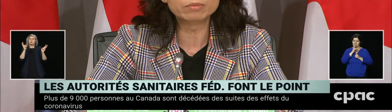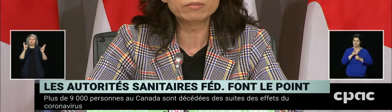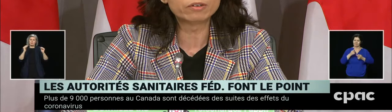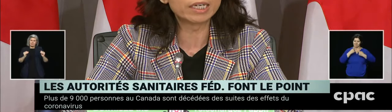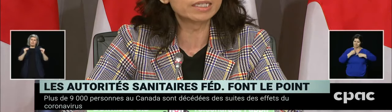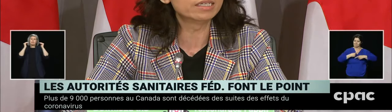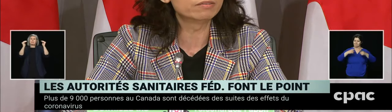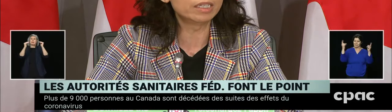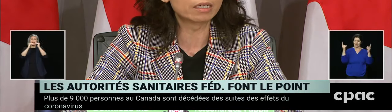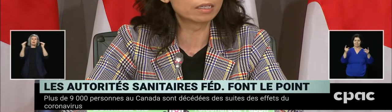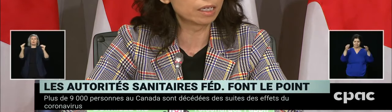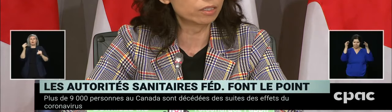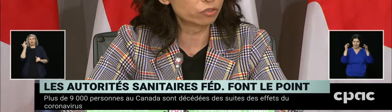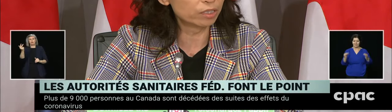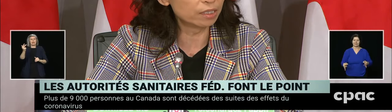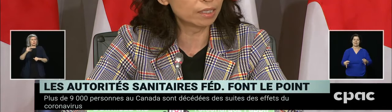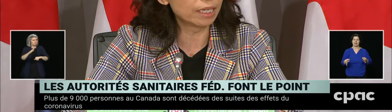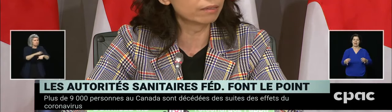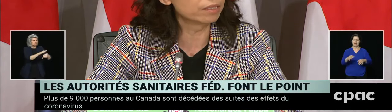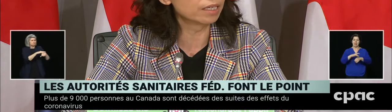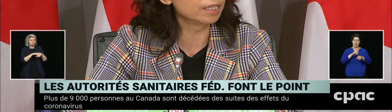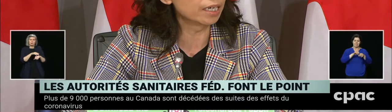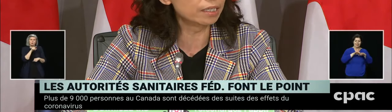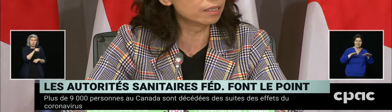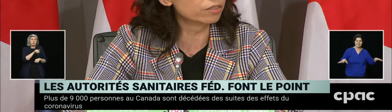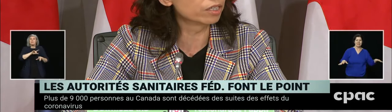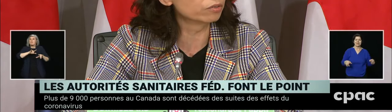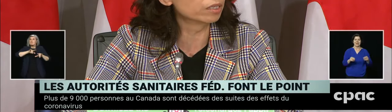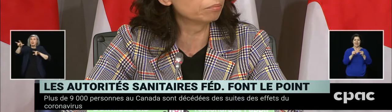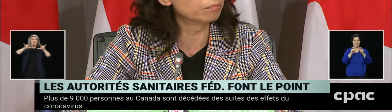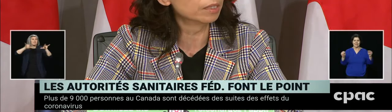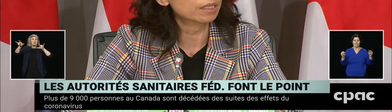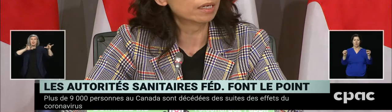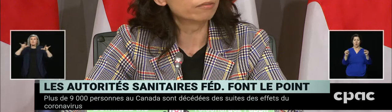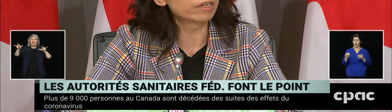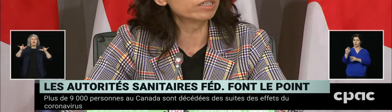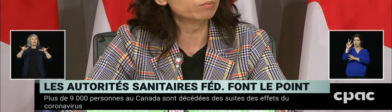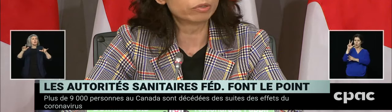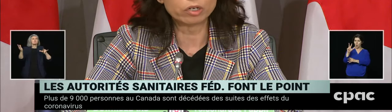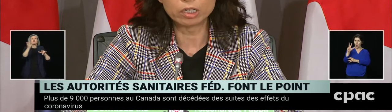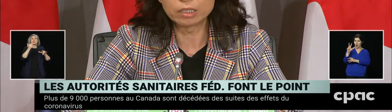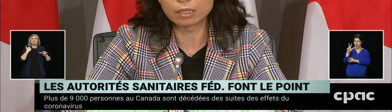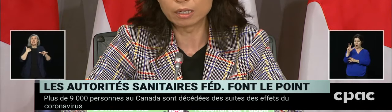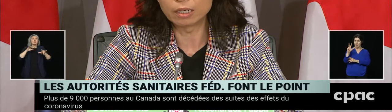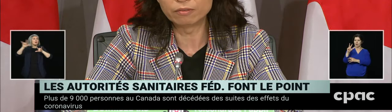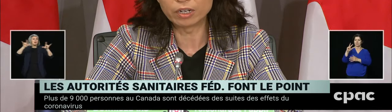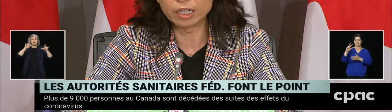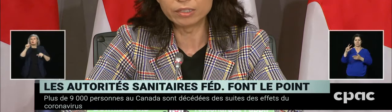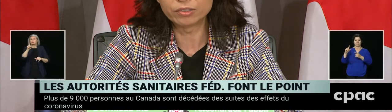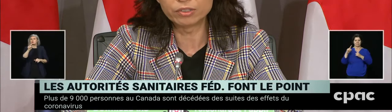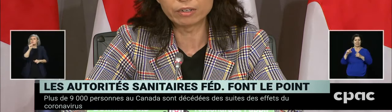HEALTH NOTICES, LEVEL 3 ALERT, AVOID ALL NONESSENTIAL TRAVEL, EVEN BEFORE ANY OF THE OTHER